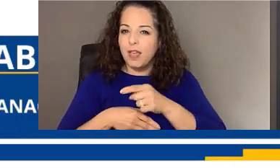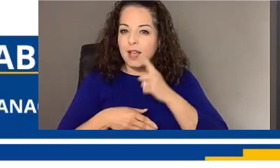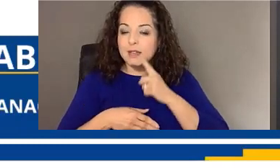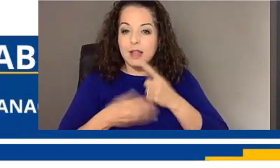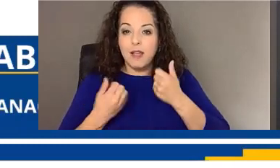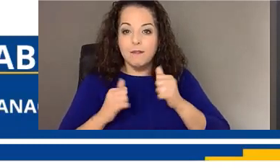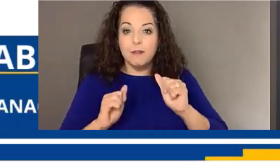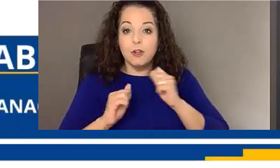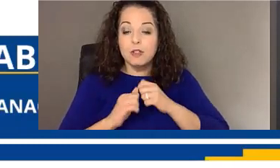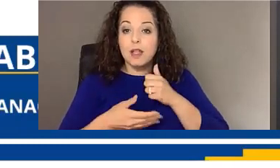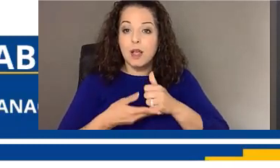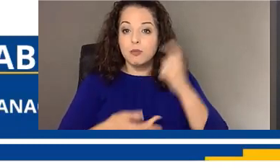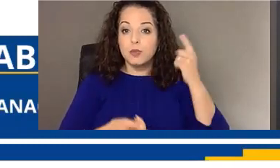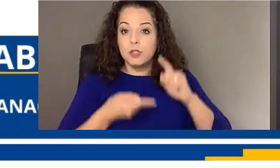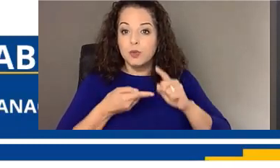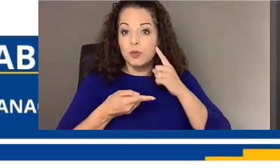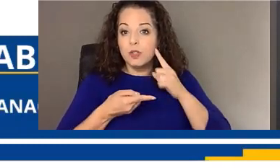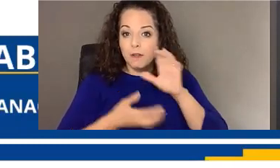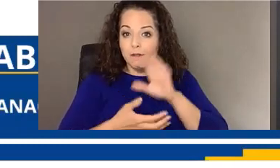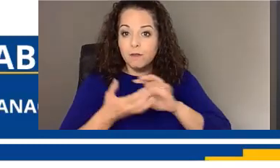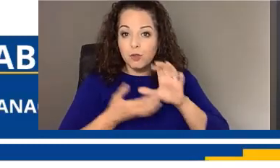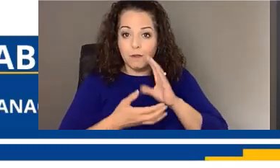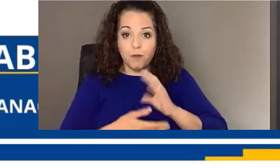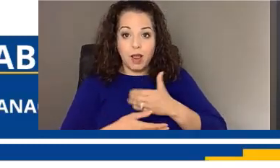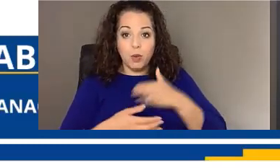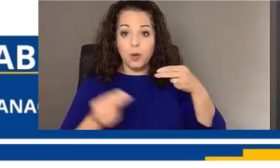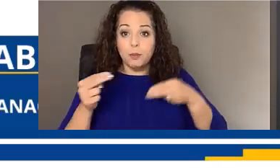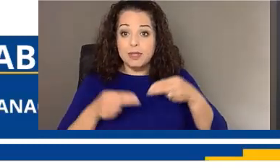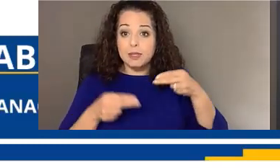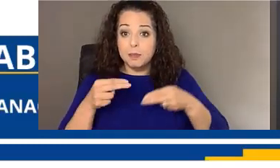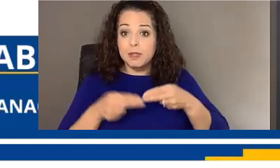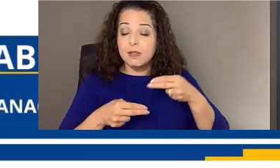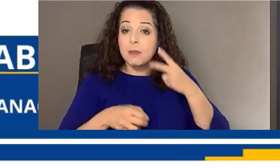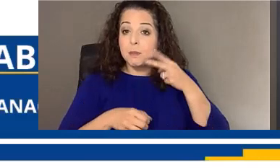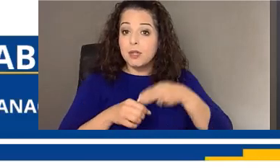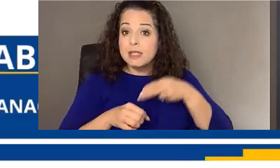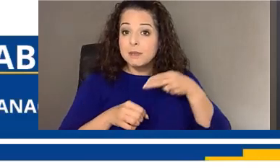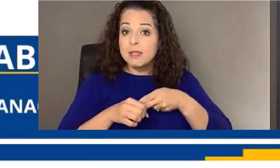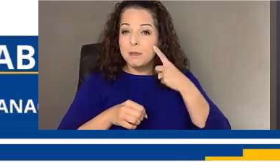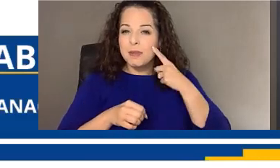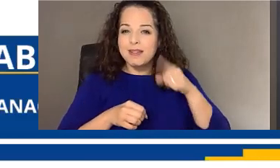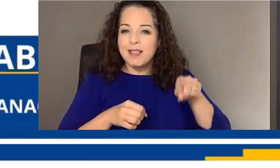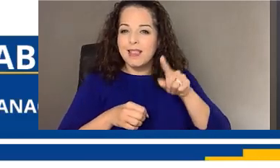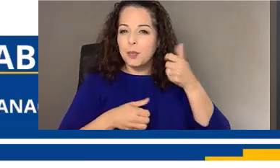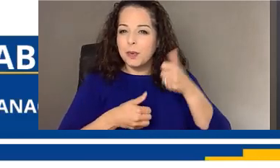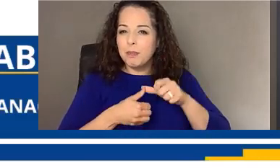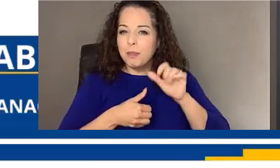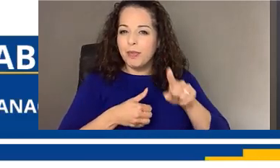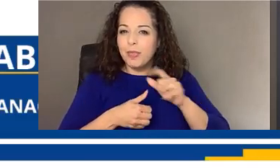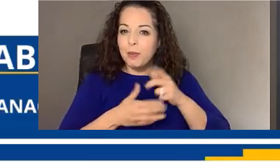for our participants because they remembered the program and the goals that they set,